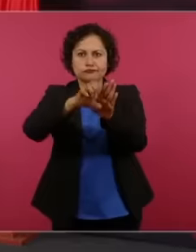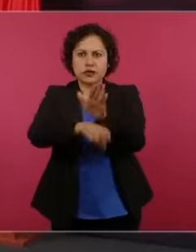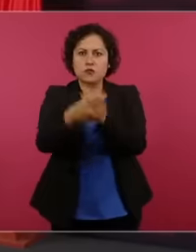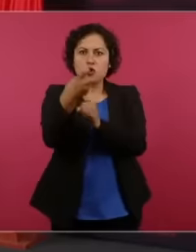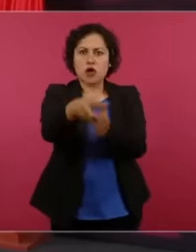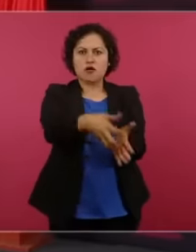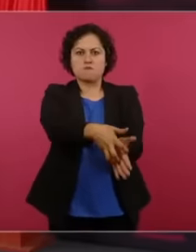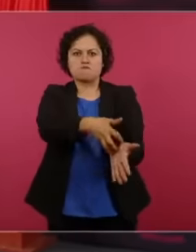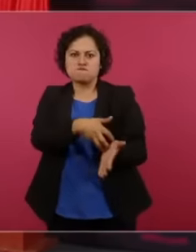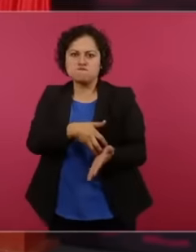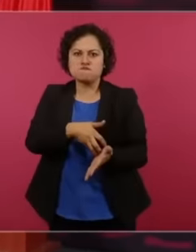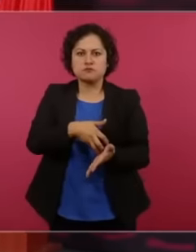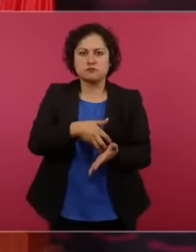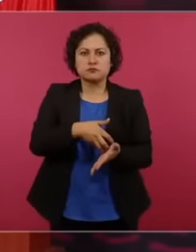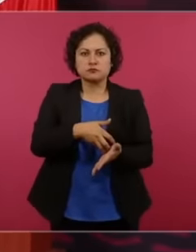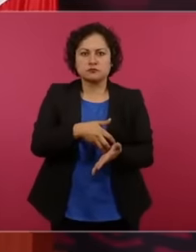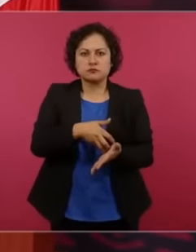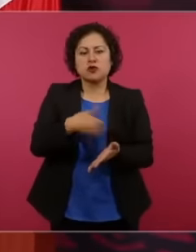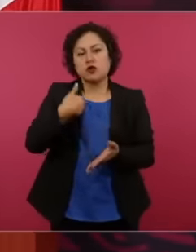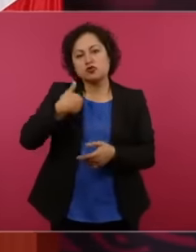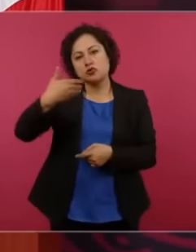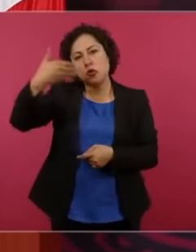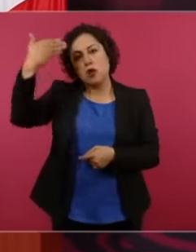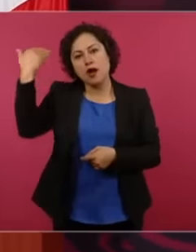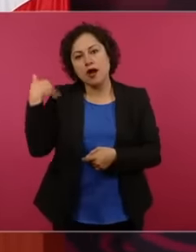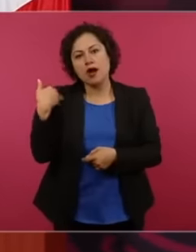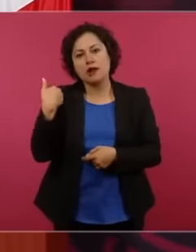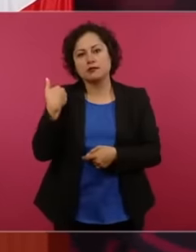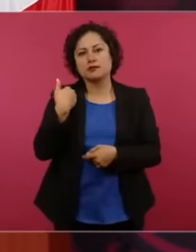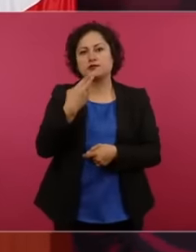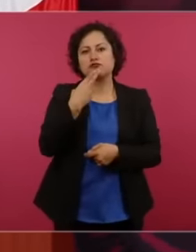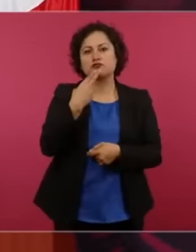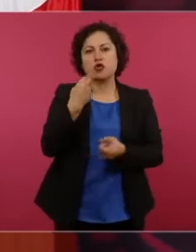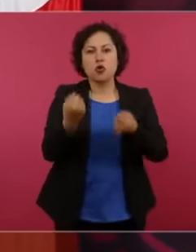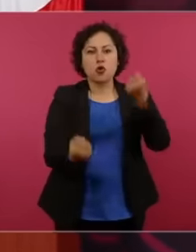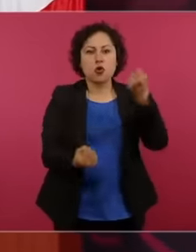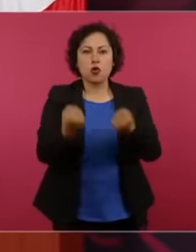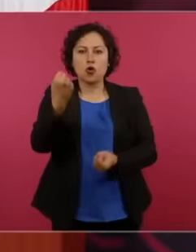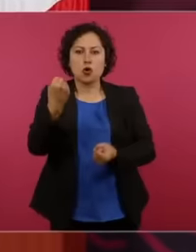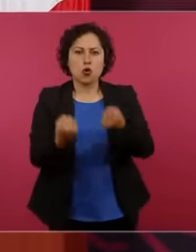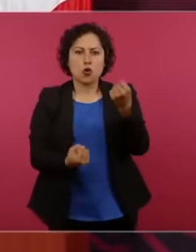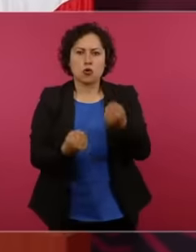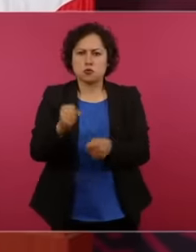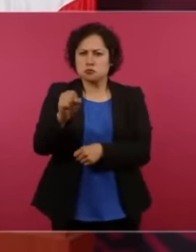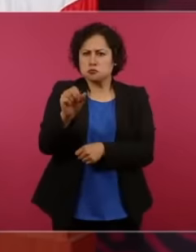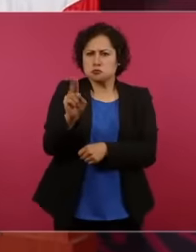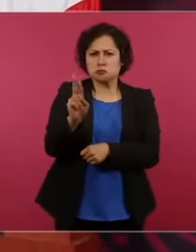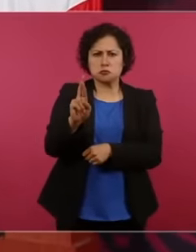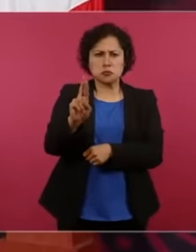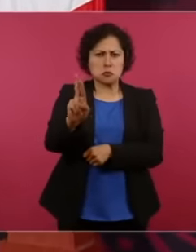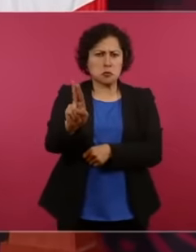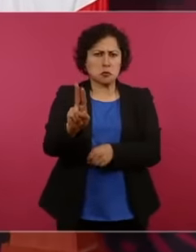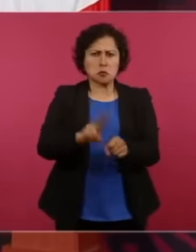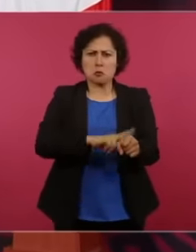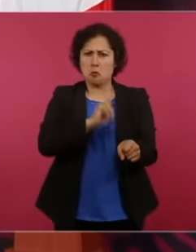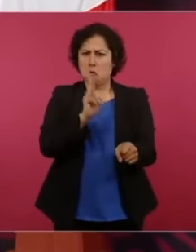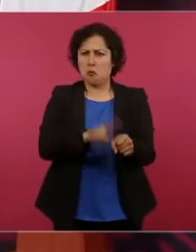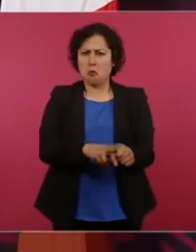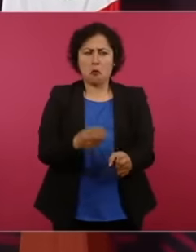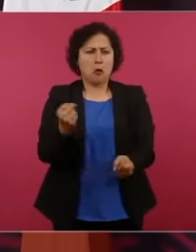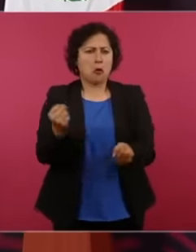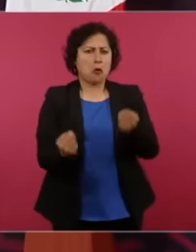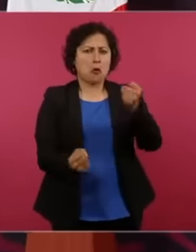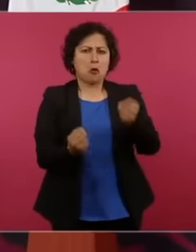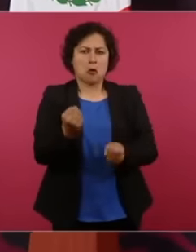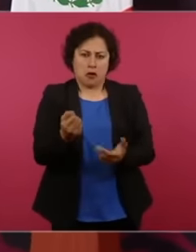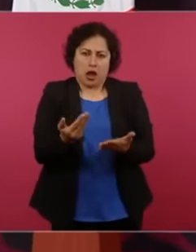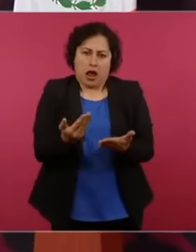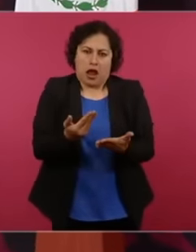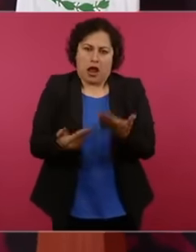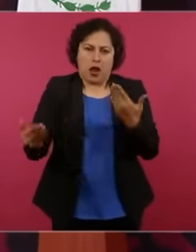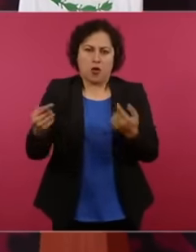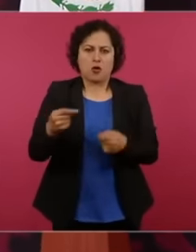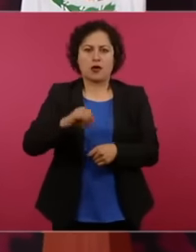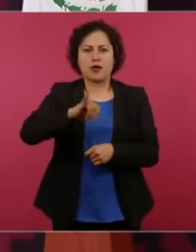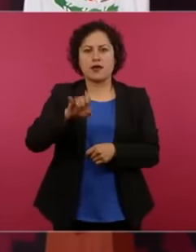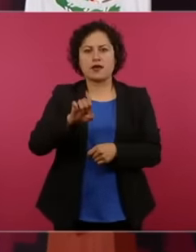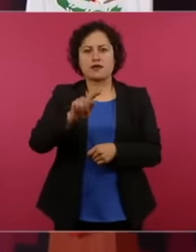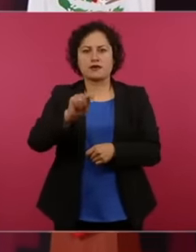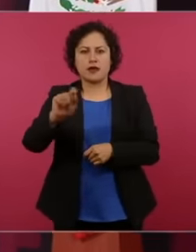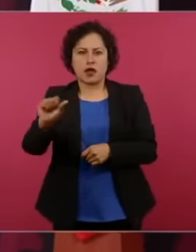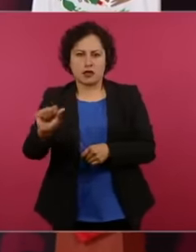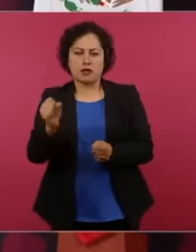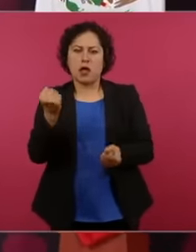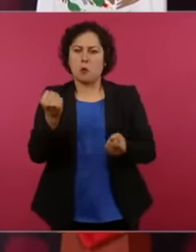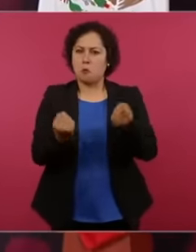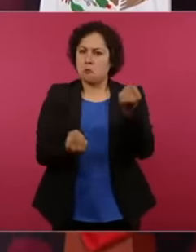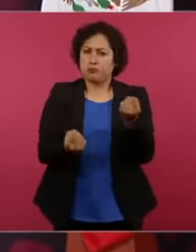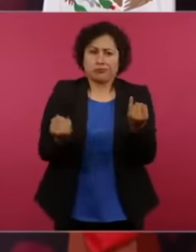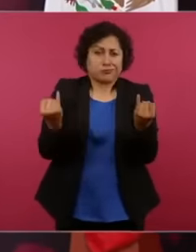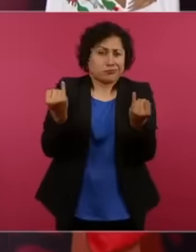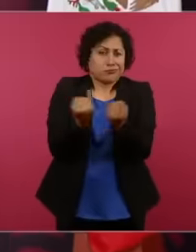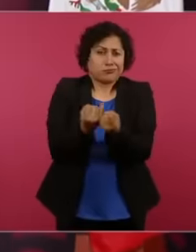zuru a suro just like now The Jetta that those